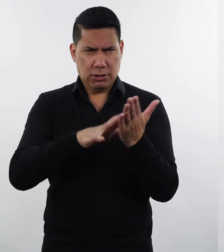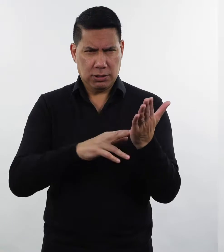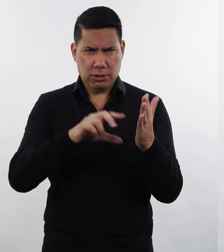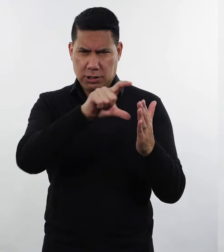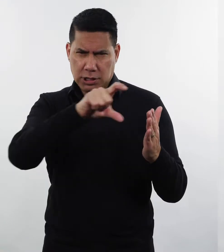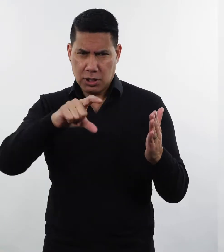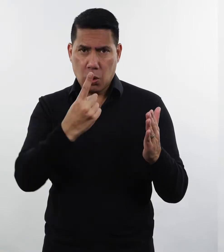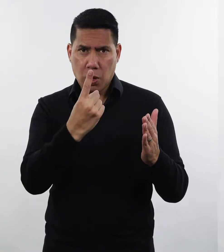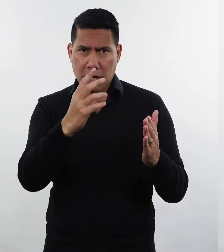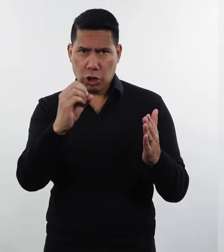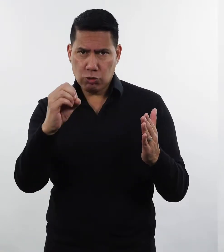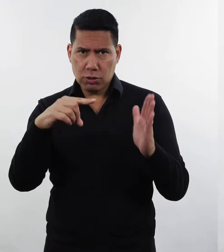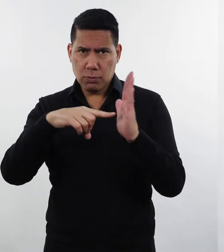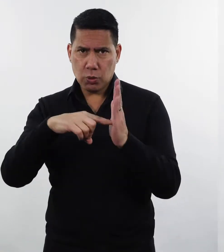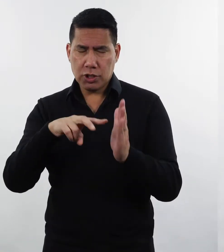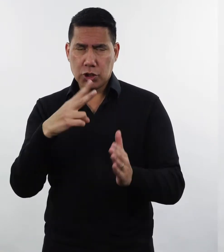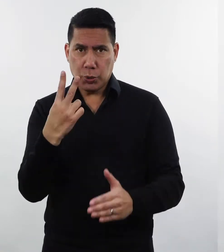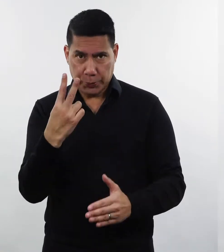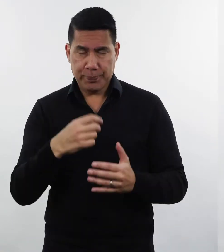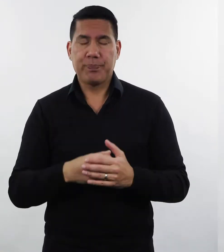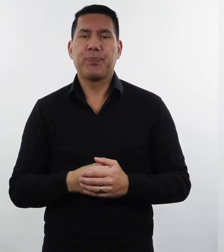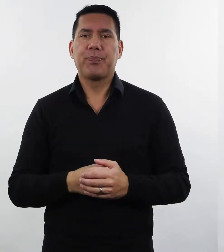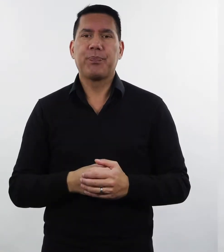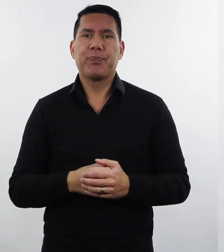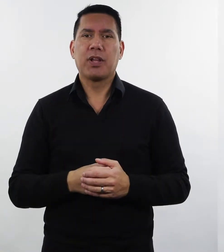“A request for an internal review does not affect the operation of,